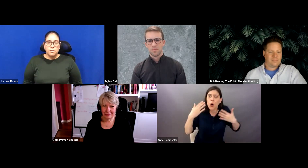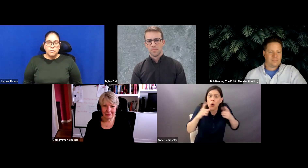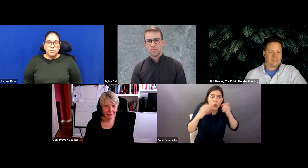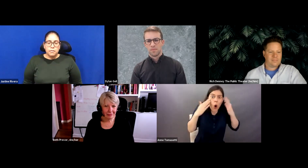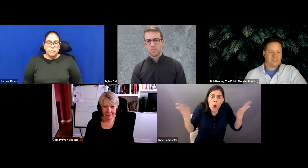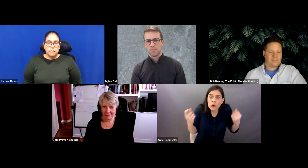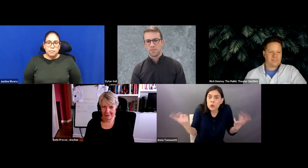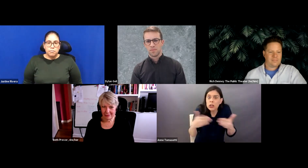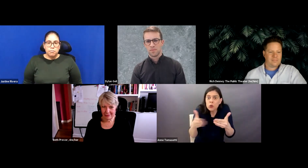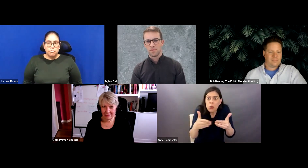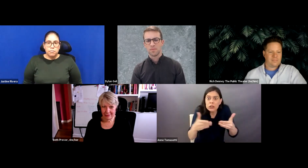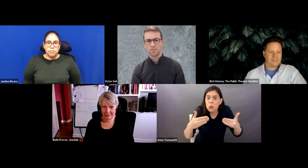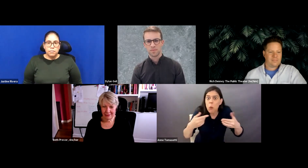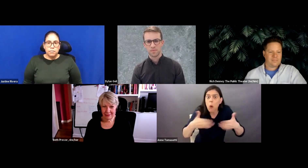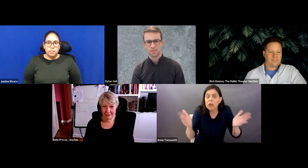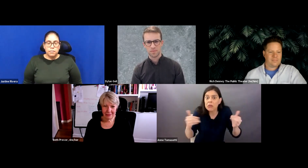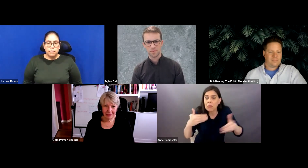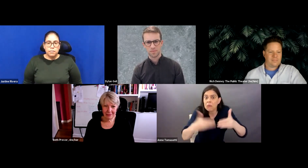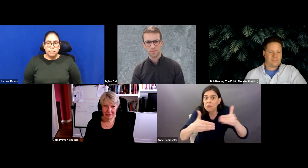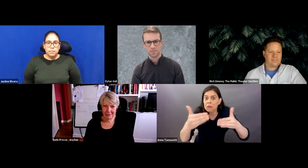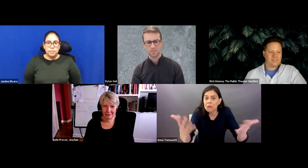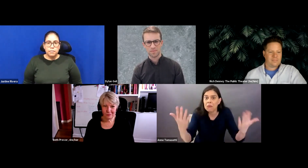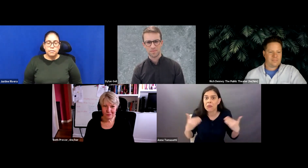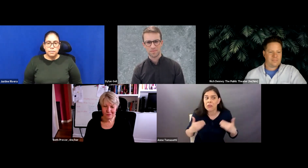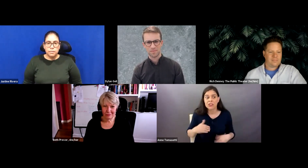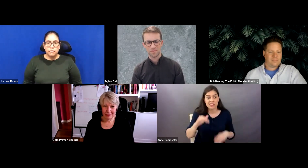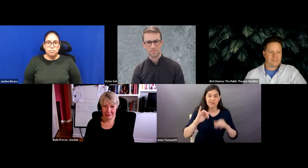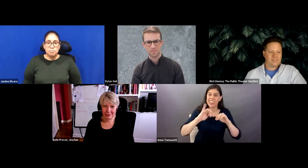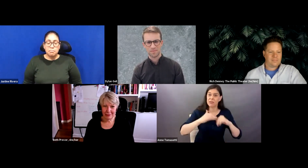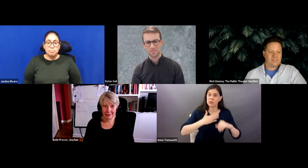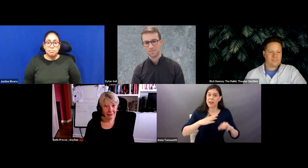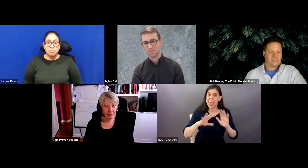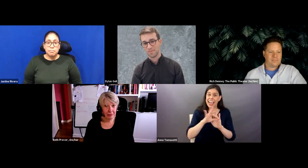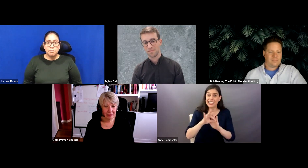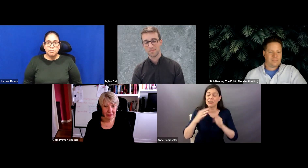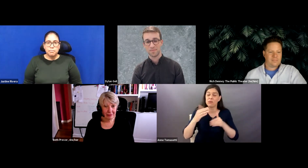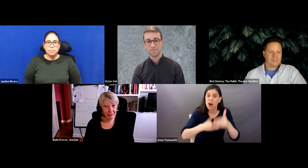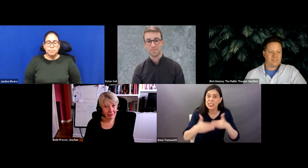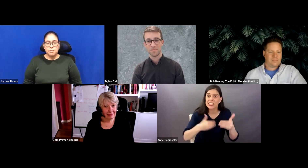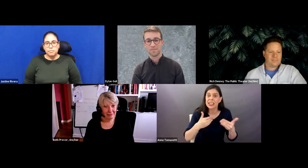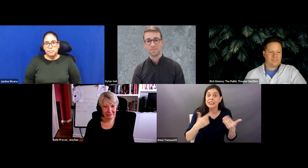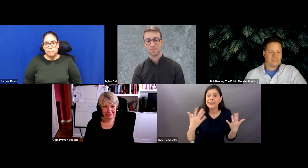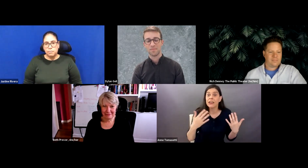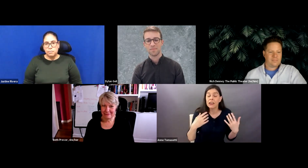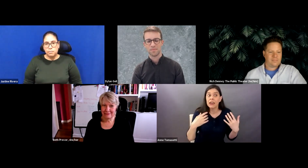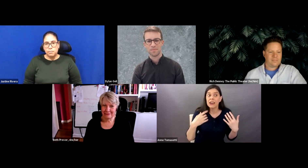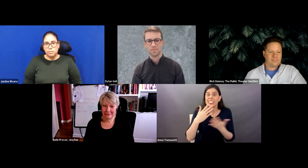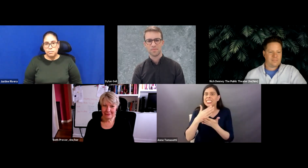for them to be seen. And I, you know, I don't know if it could have been an easier process. It was great. The casting process